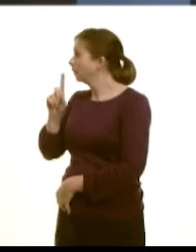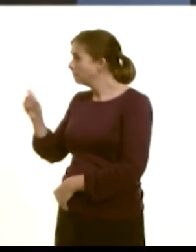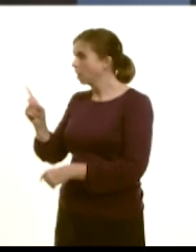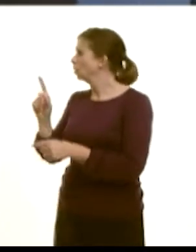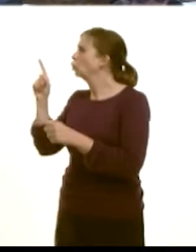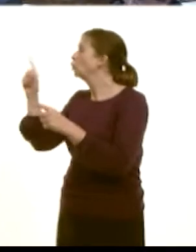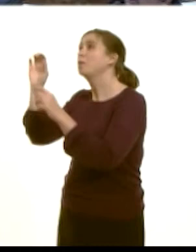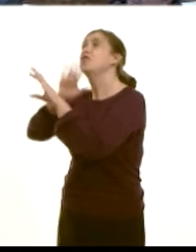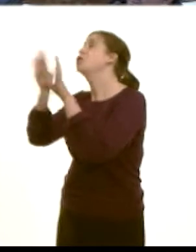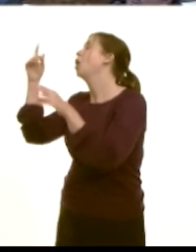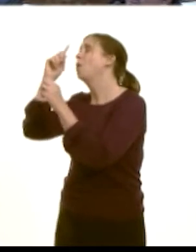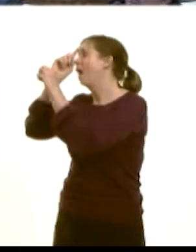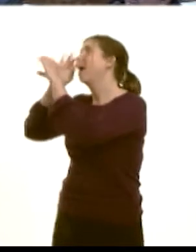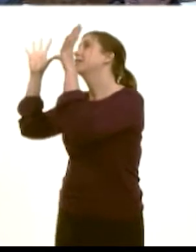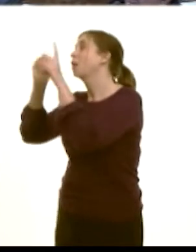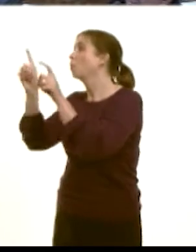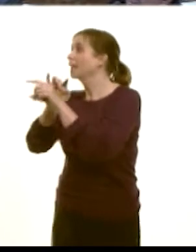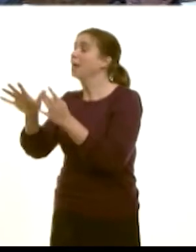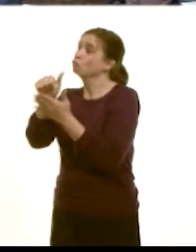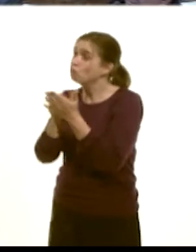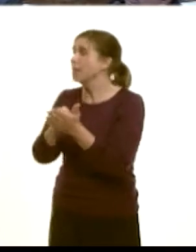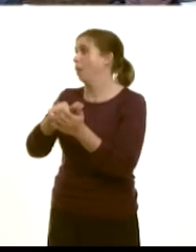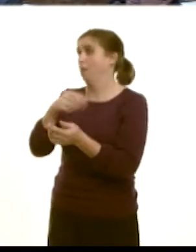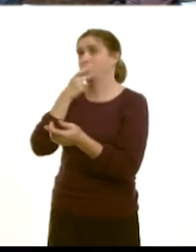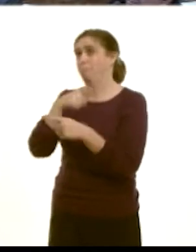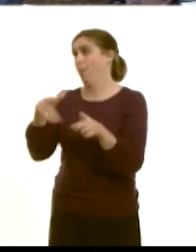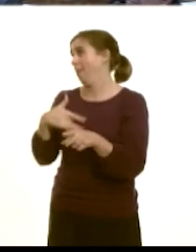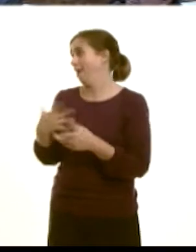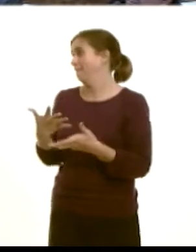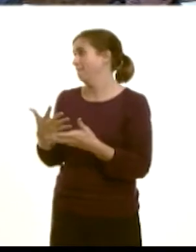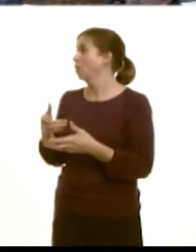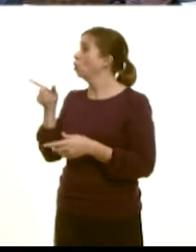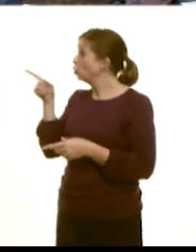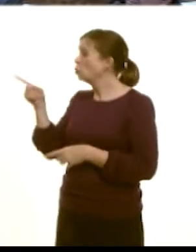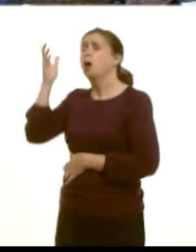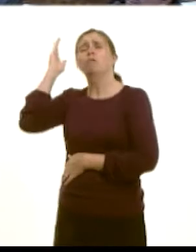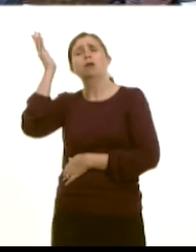However, what I can say to him is this: he has no right to preach about child poverty